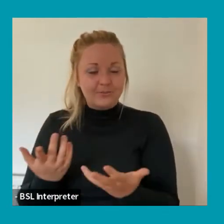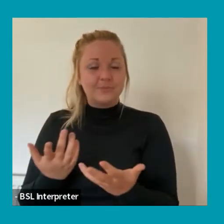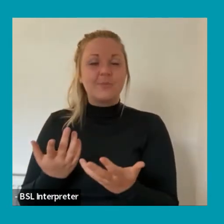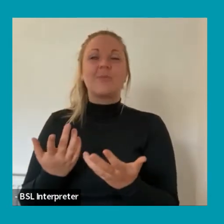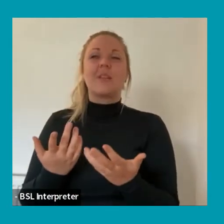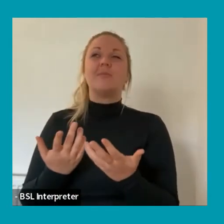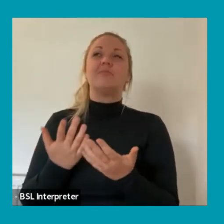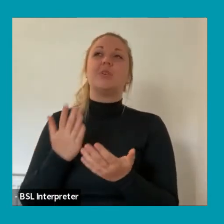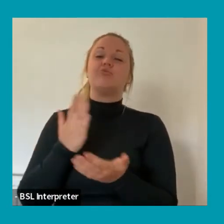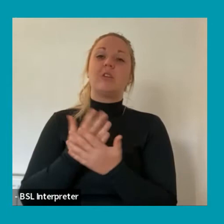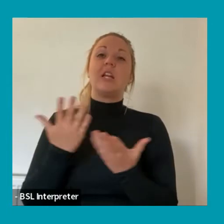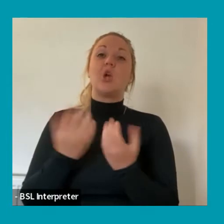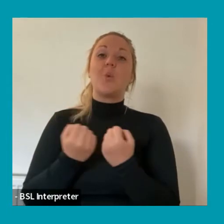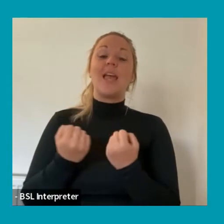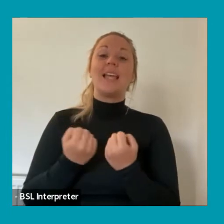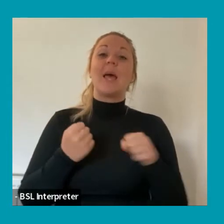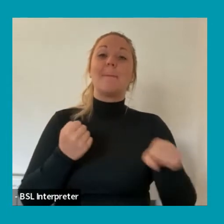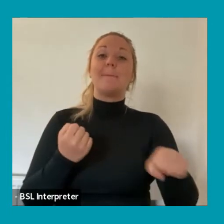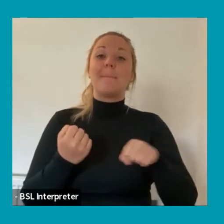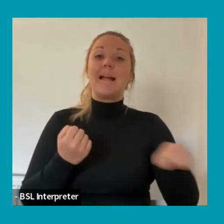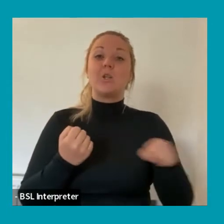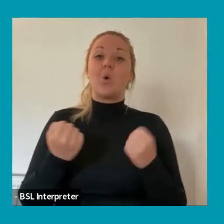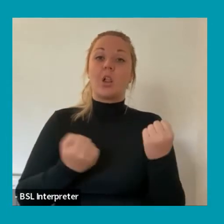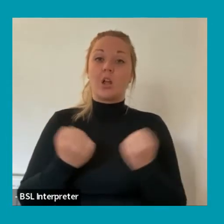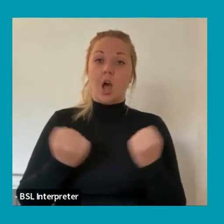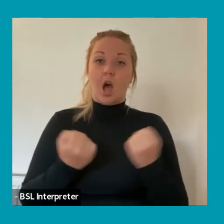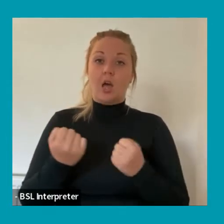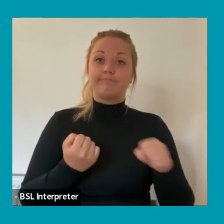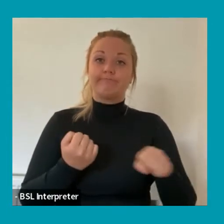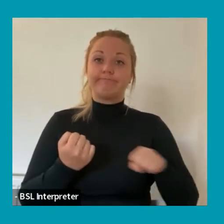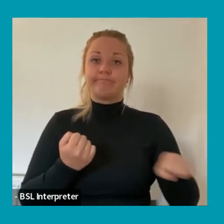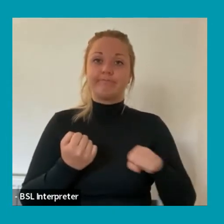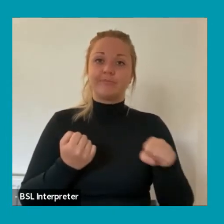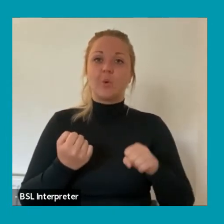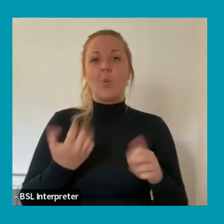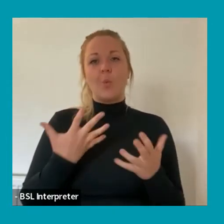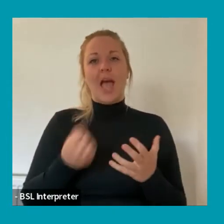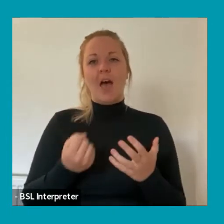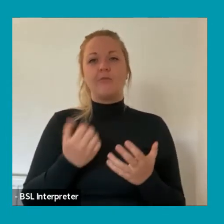manual cars is we have this really clucky mechanical lever and a button.